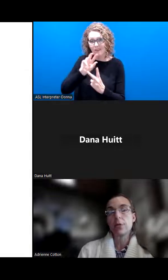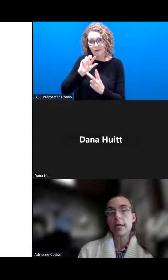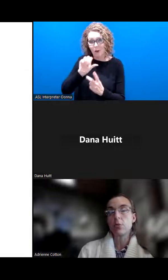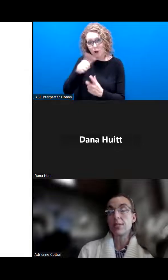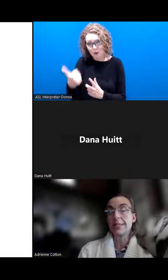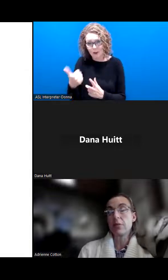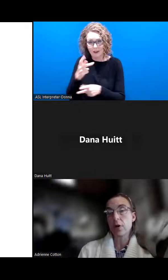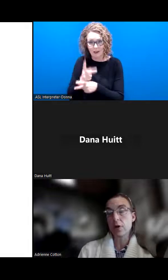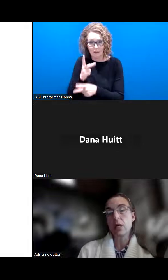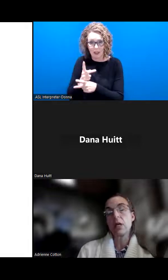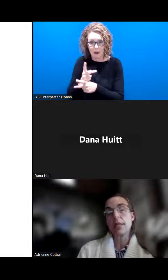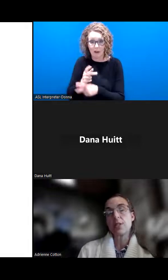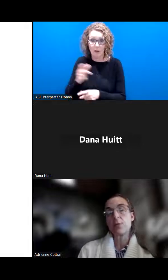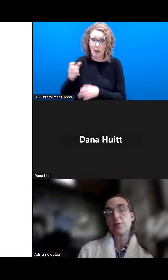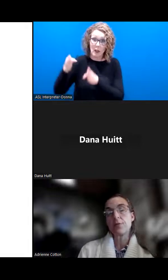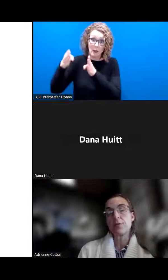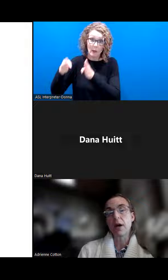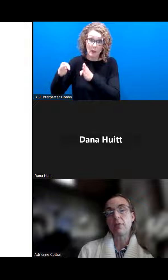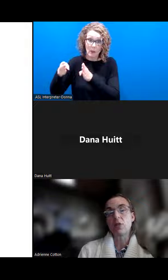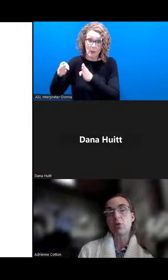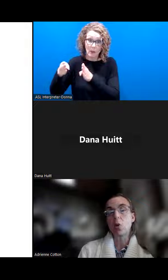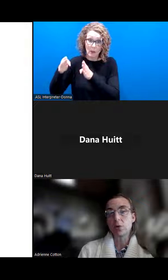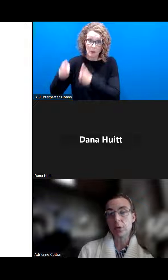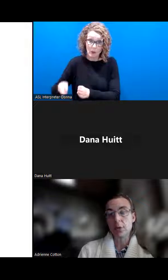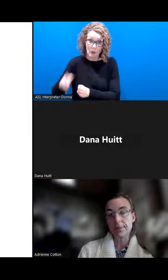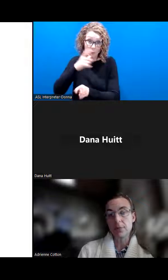. Unfortunately this can lead to burnout and negative